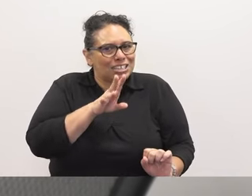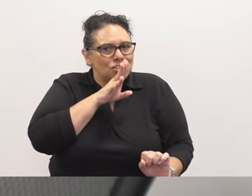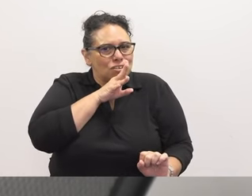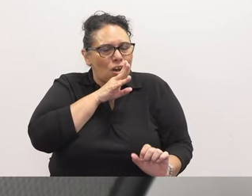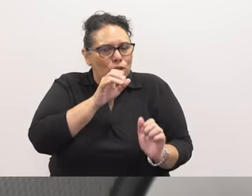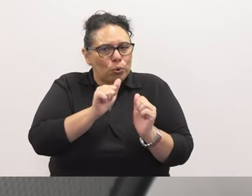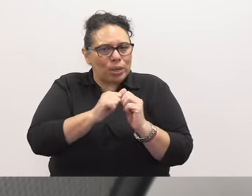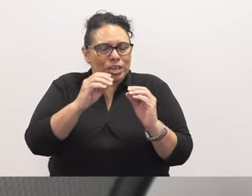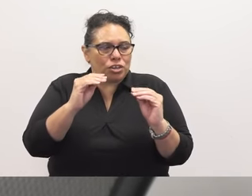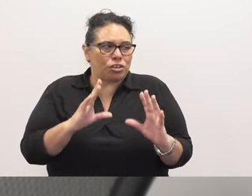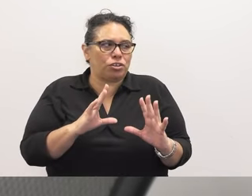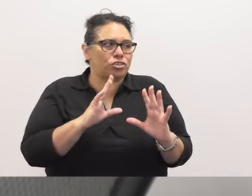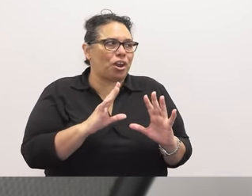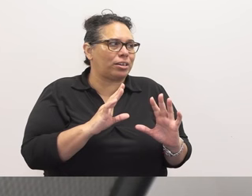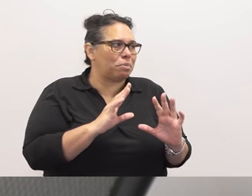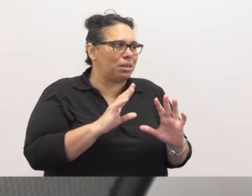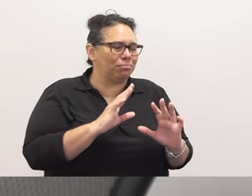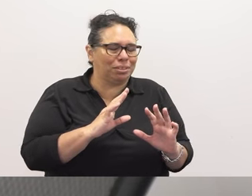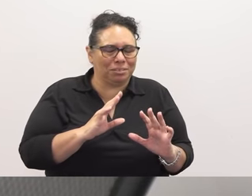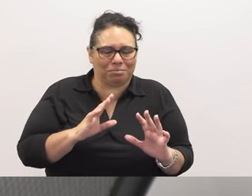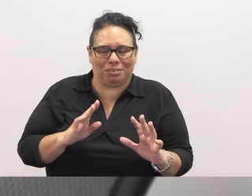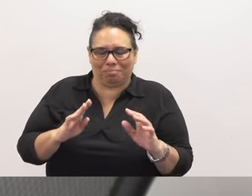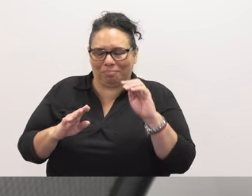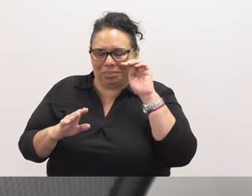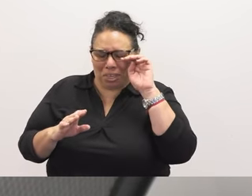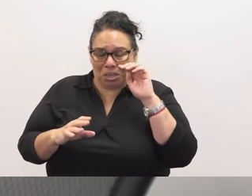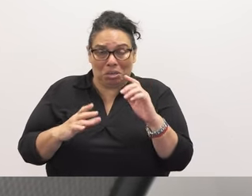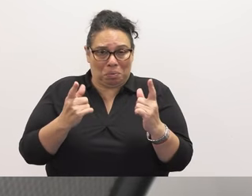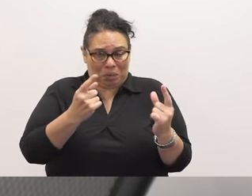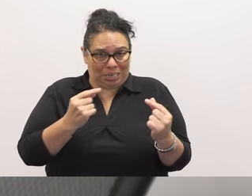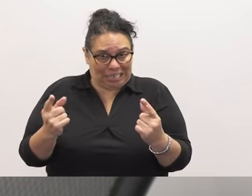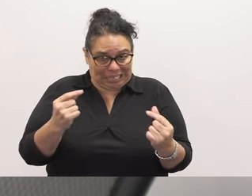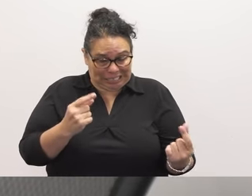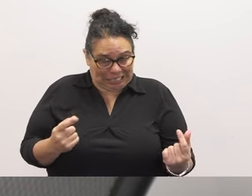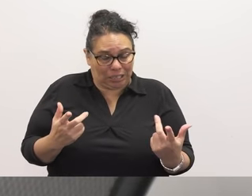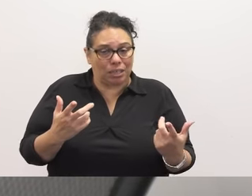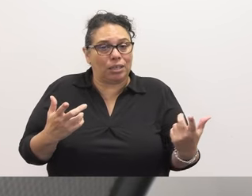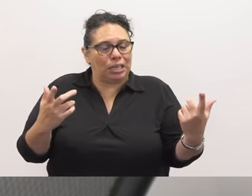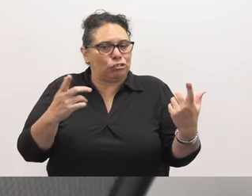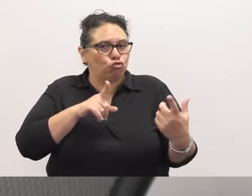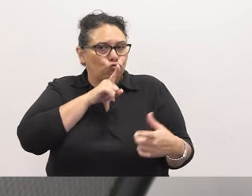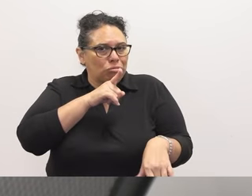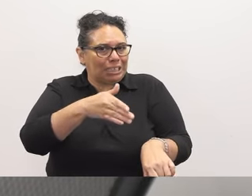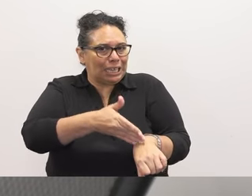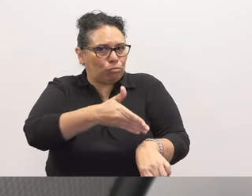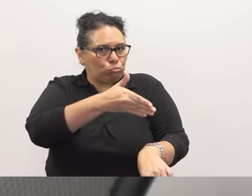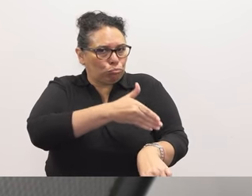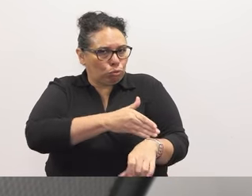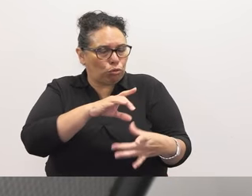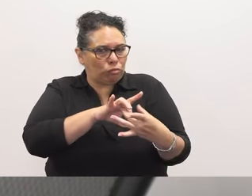And what that has done collectively is really improve the relationships with parents